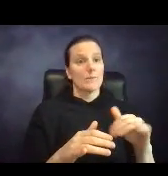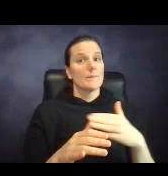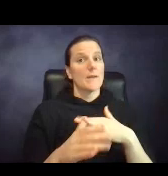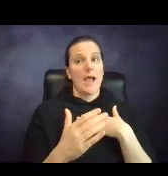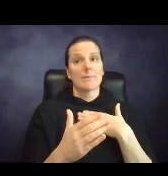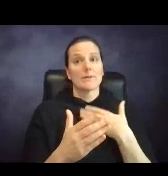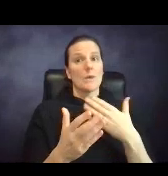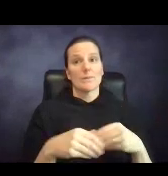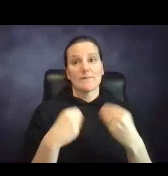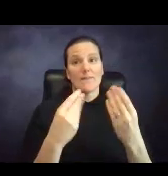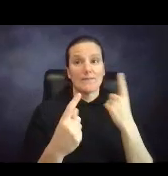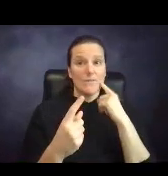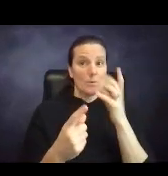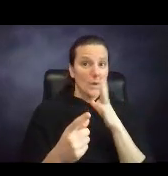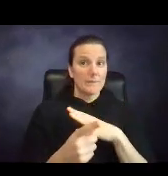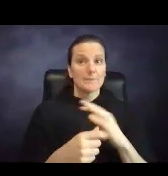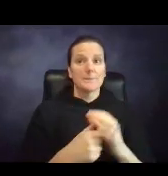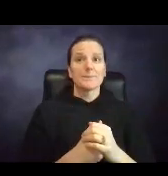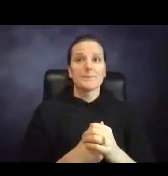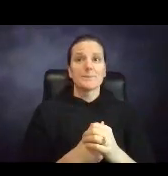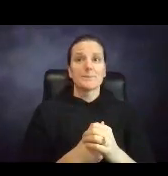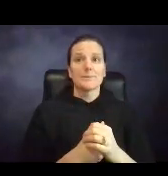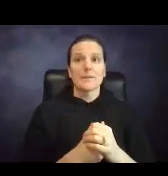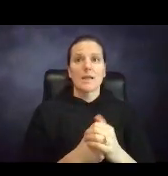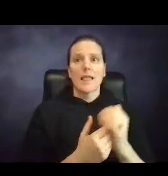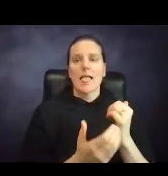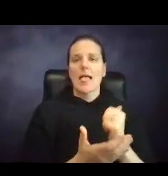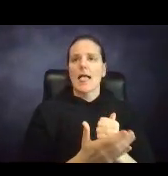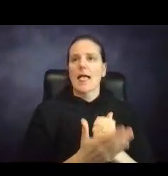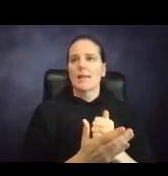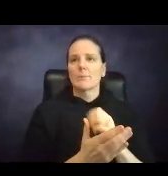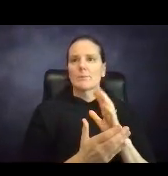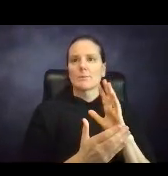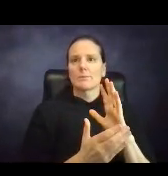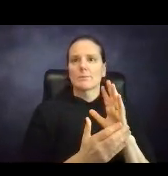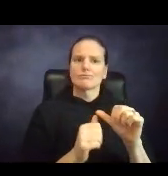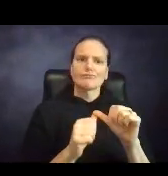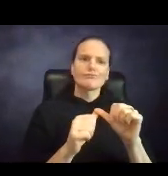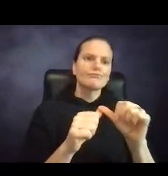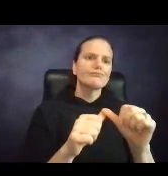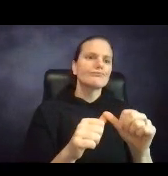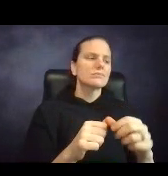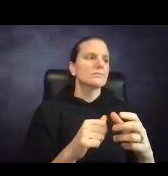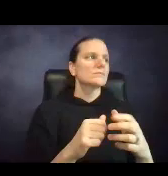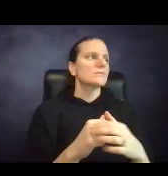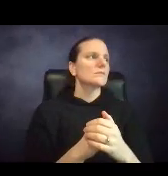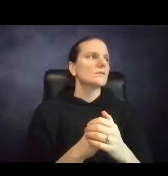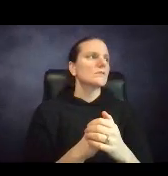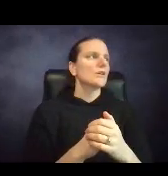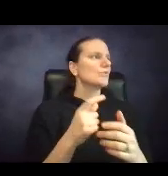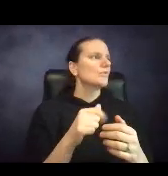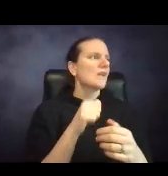for women, again, it lengthens your fuse, it it makes you less irritable, it just makes you feel more calm